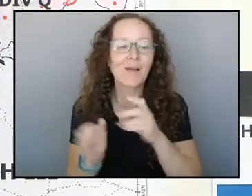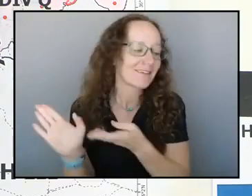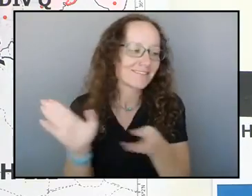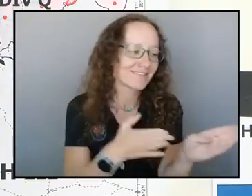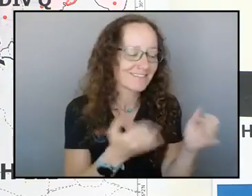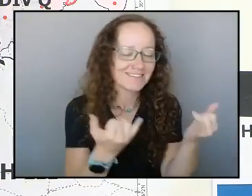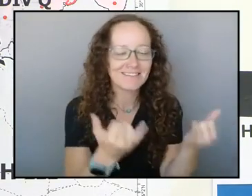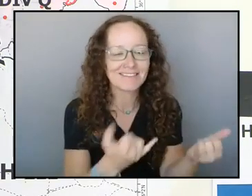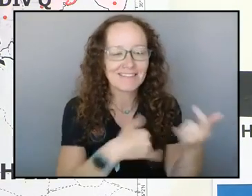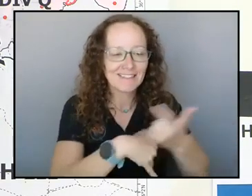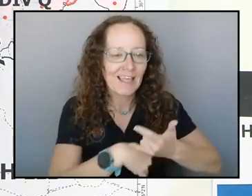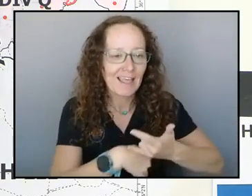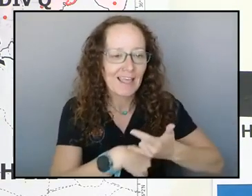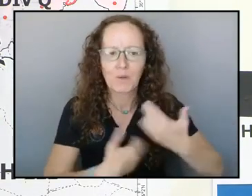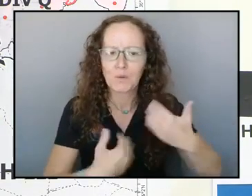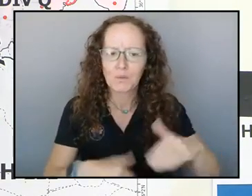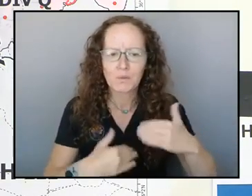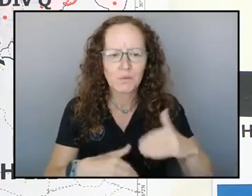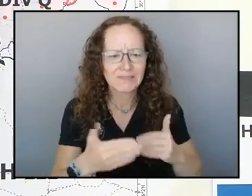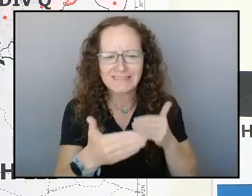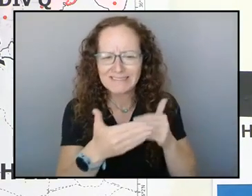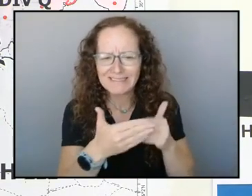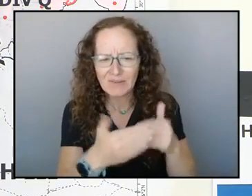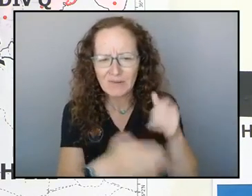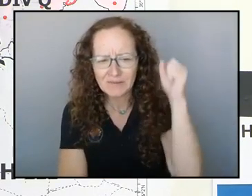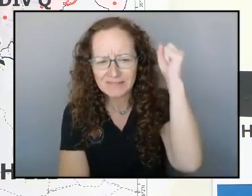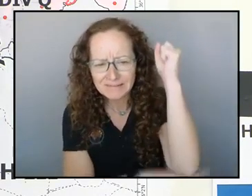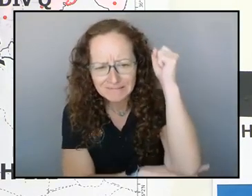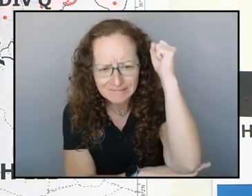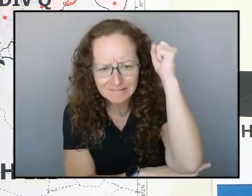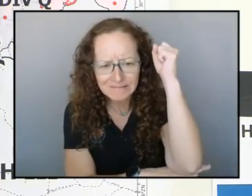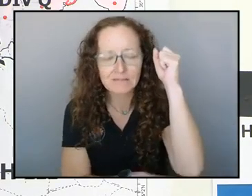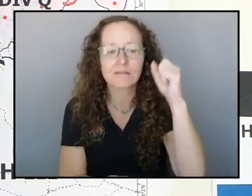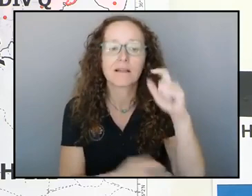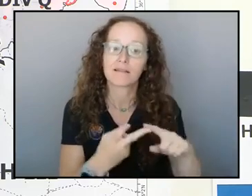across a lot of the area here. Keep in mind this matrix is for